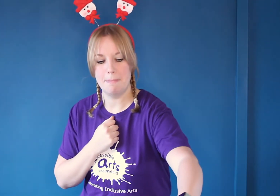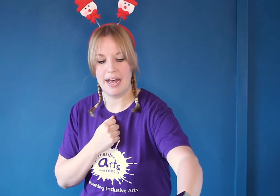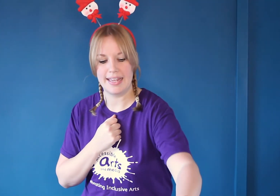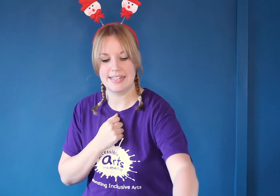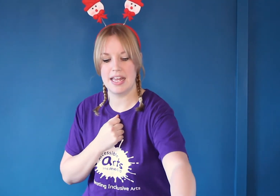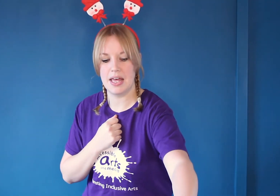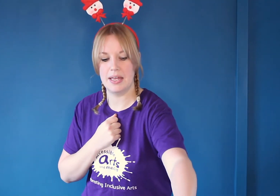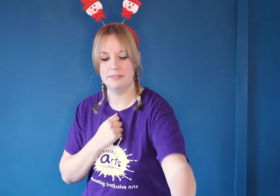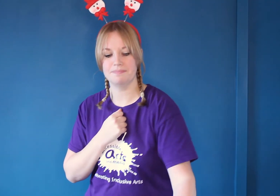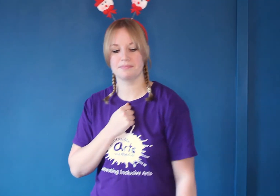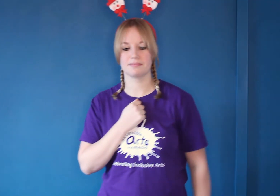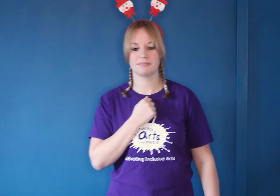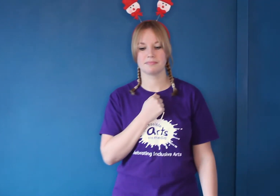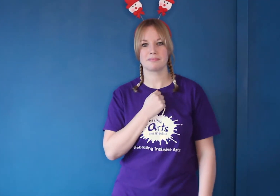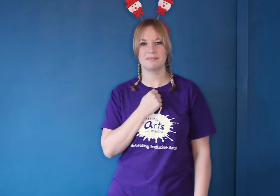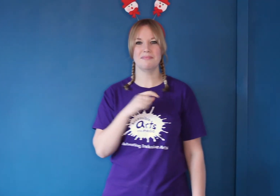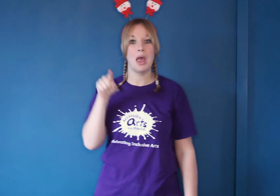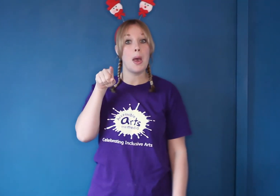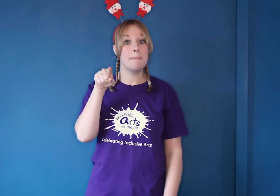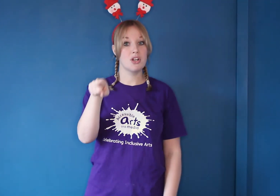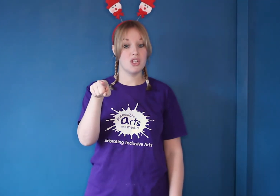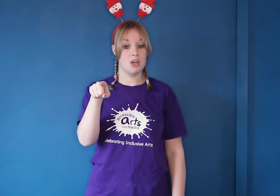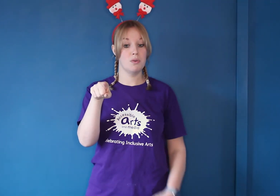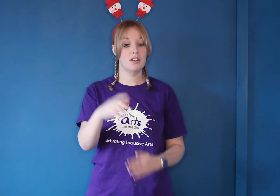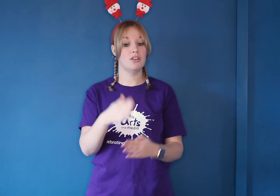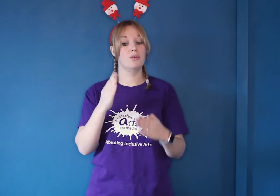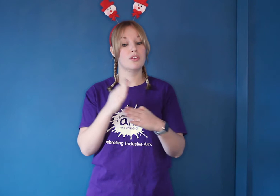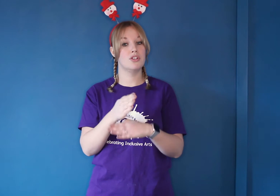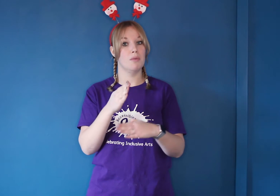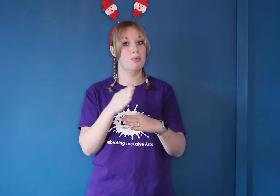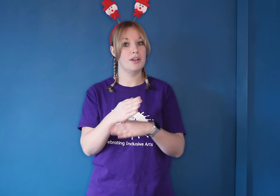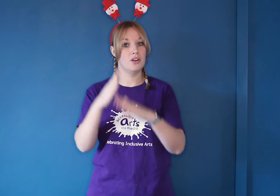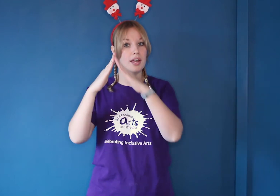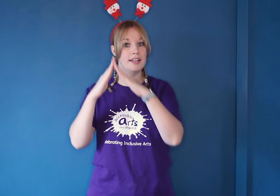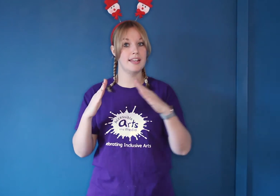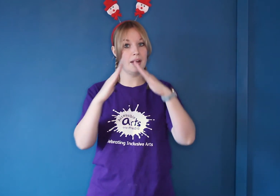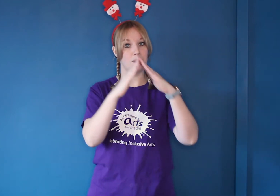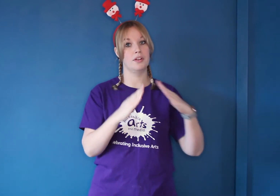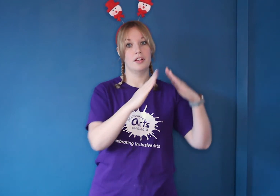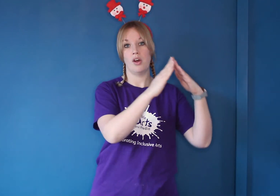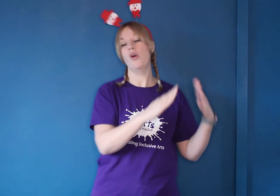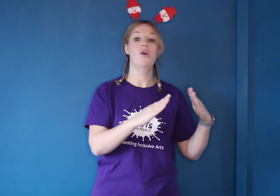My turn. But you can do the job when you’re in town.